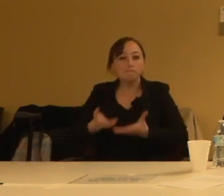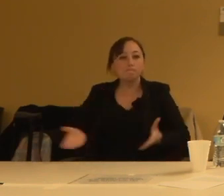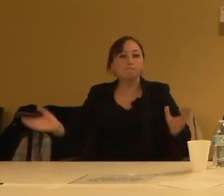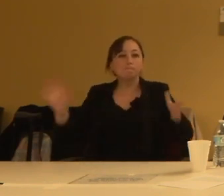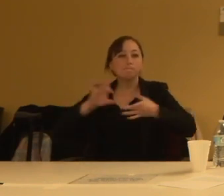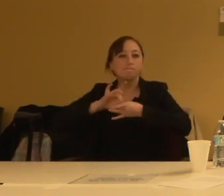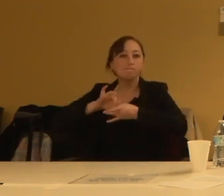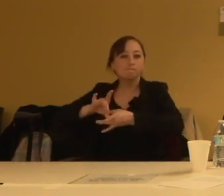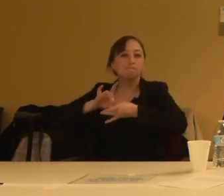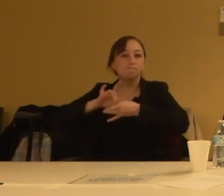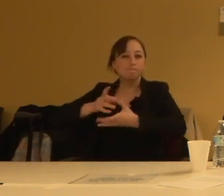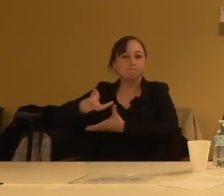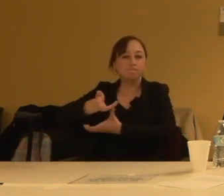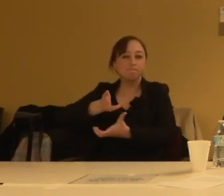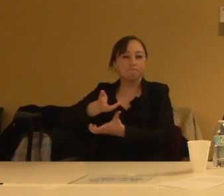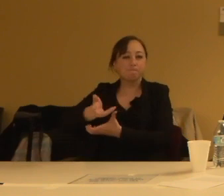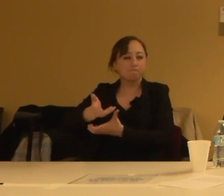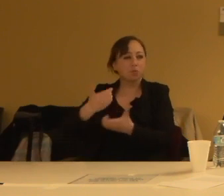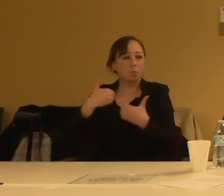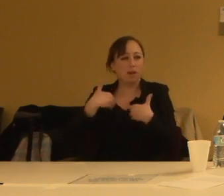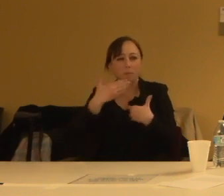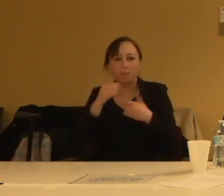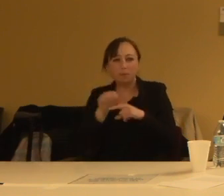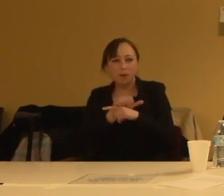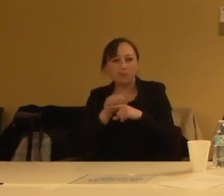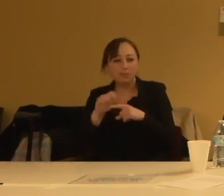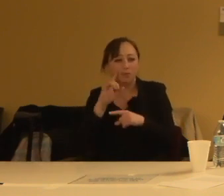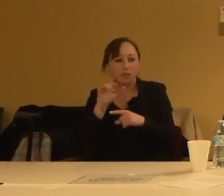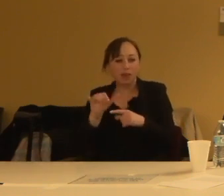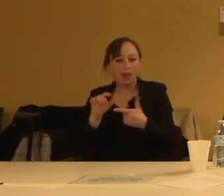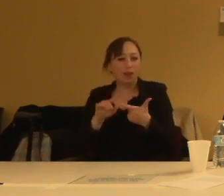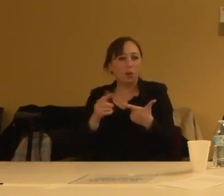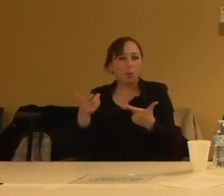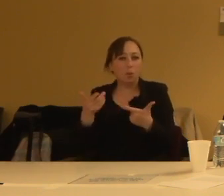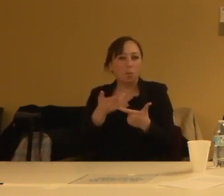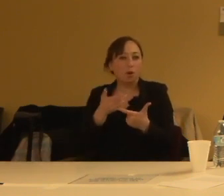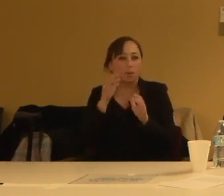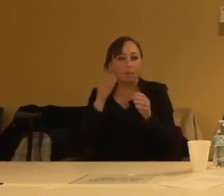level, are their best practices? What should we be paying attention to?